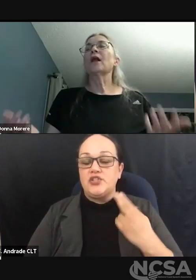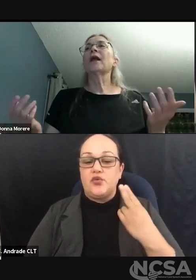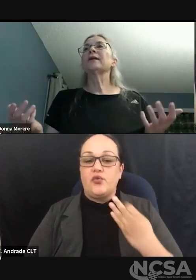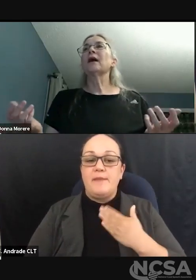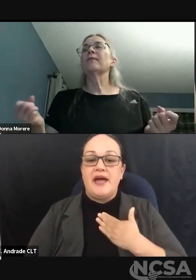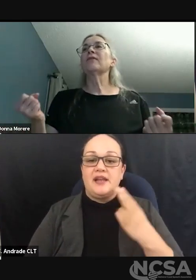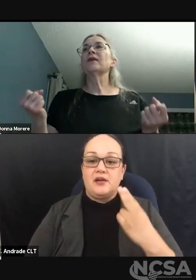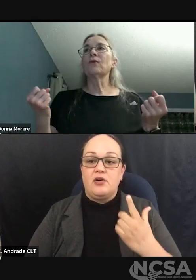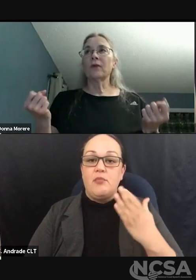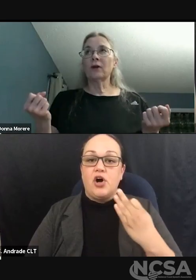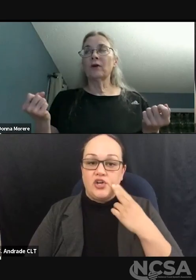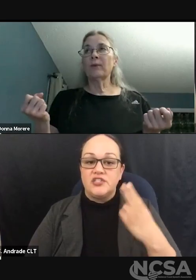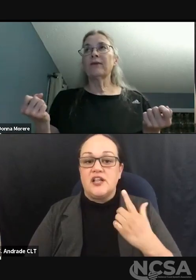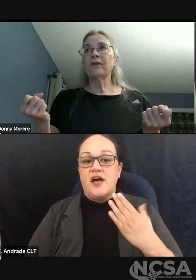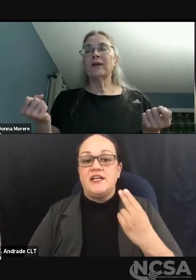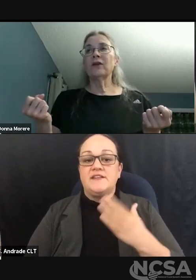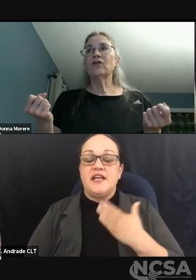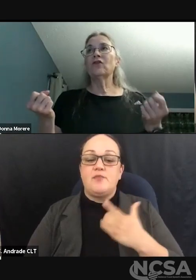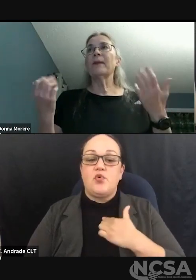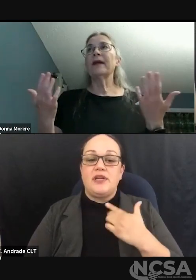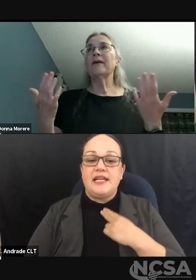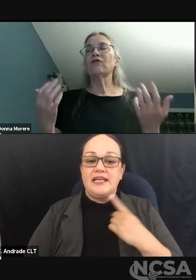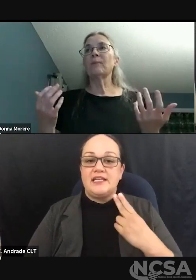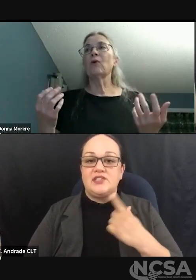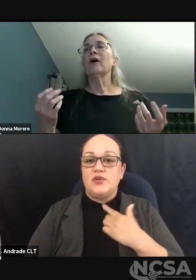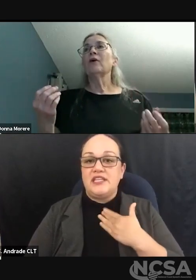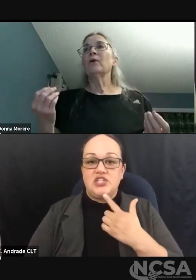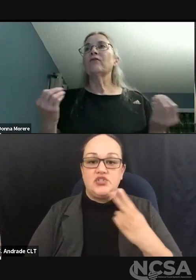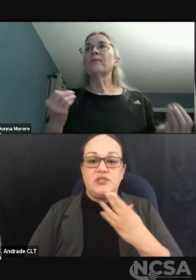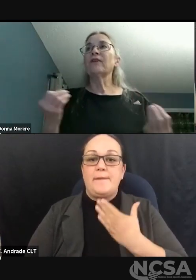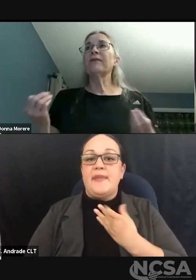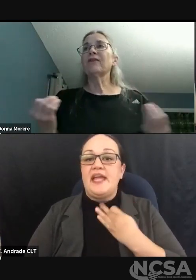a lot of times kids with auditory processing issues may have trouble with specific